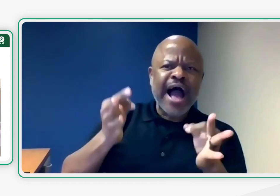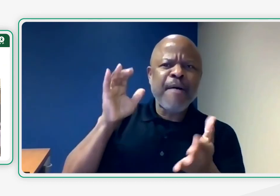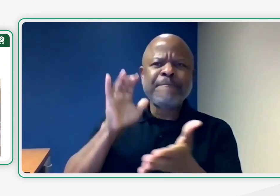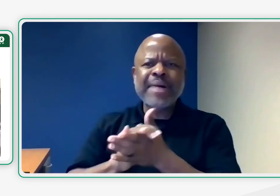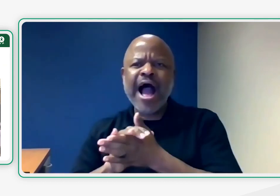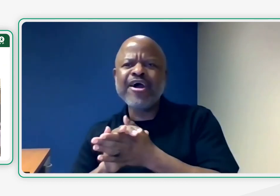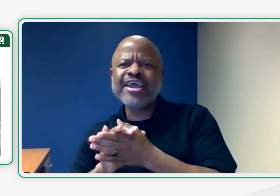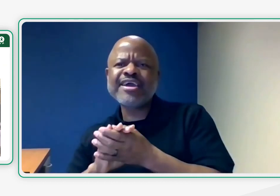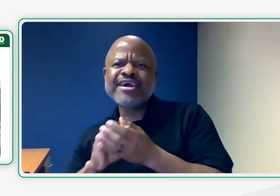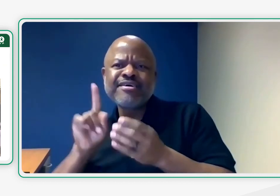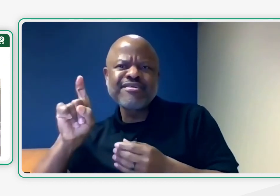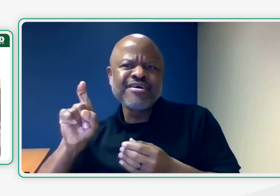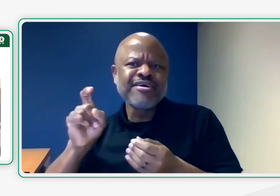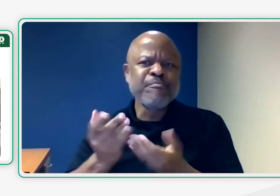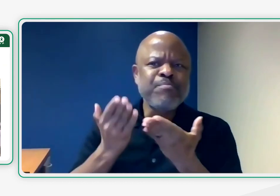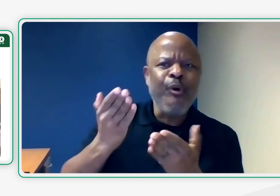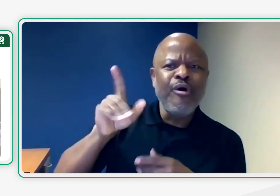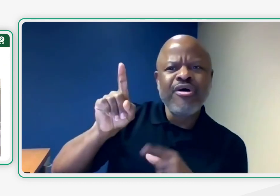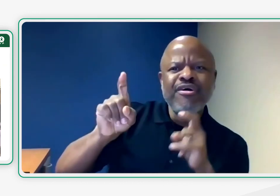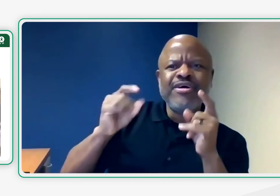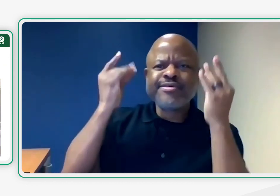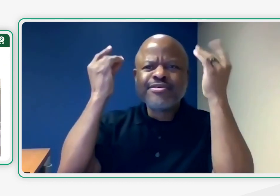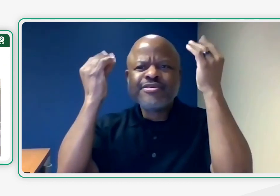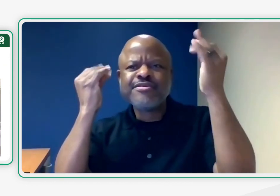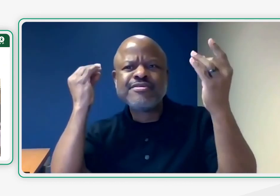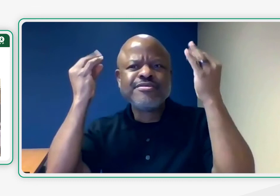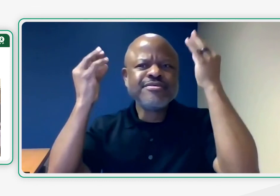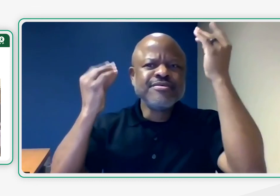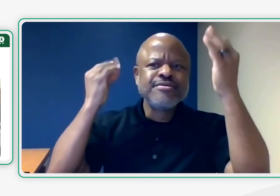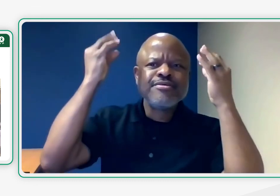Before that, I was thinking, trying to decide: Where were we going to get